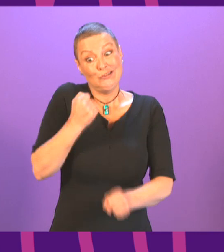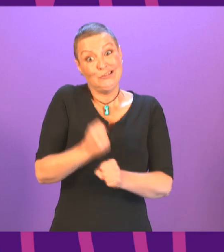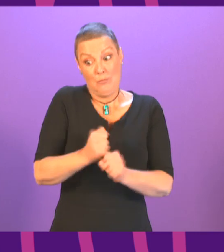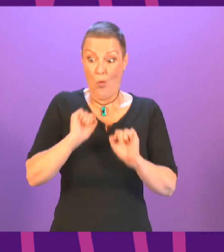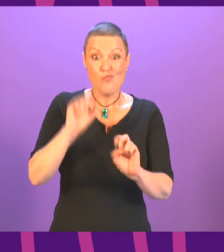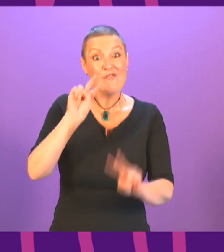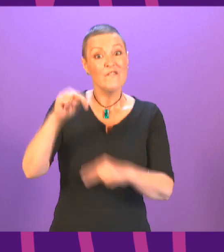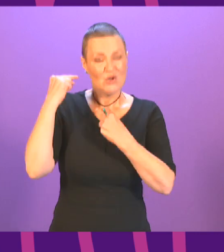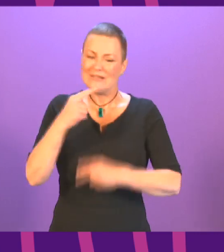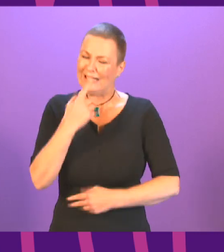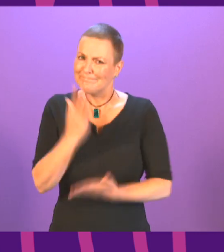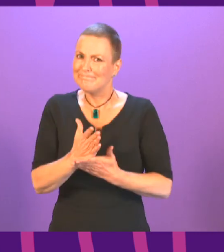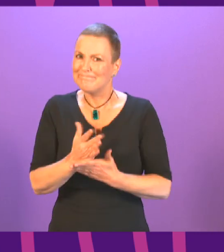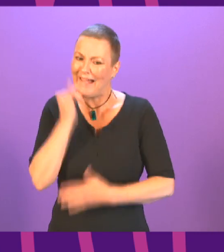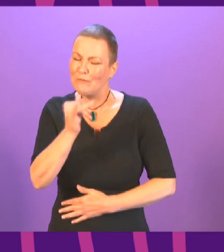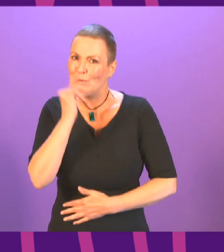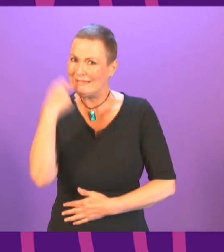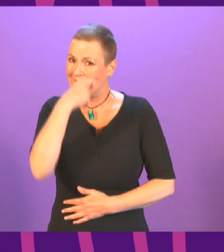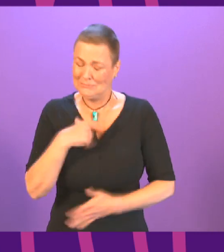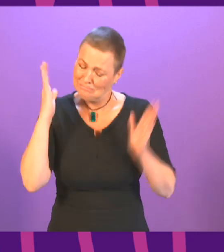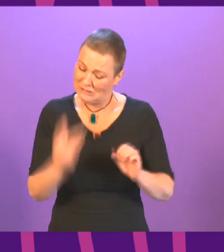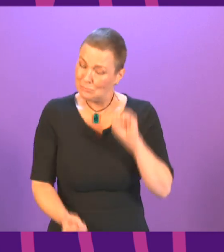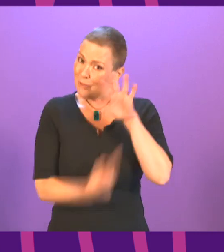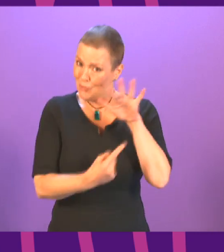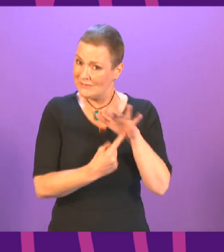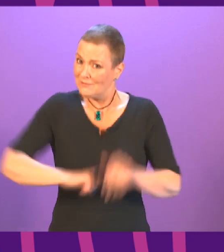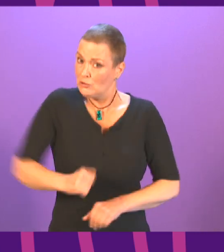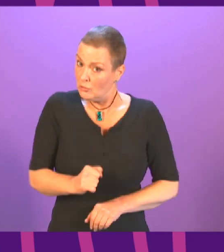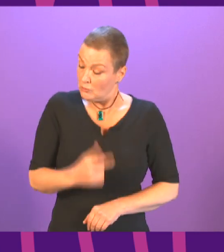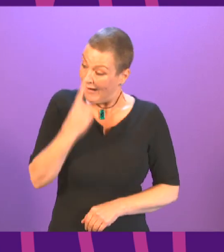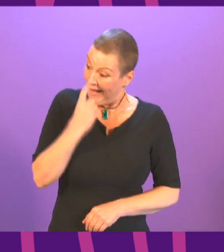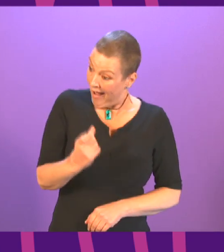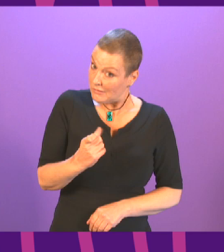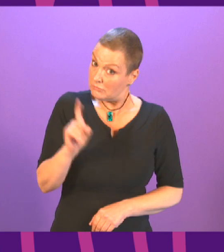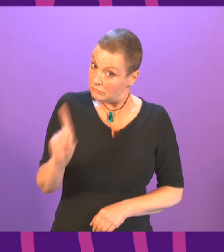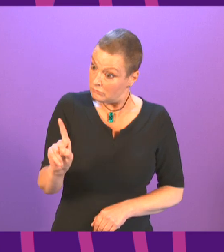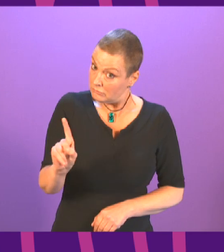review established that weekly testing was a priority for Scotland. Can the First Minister